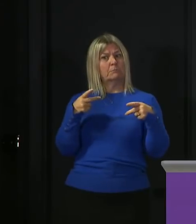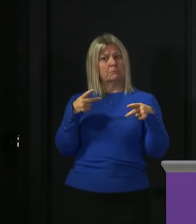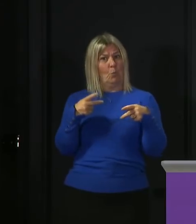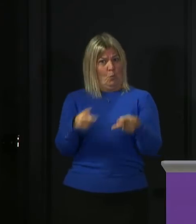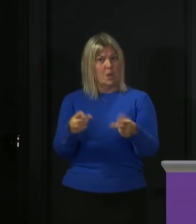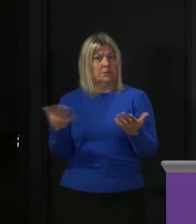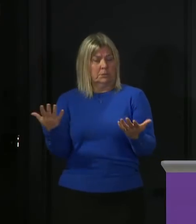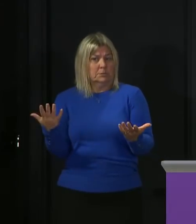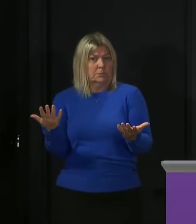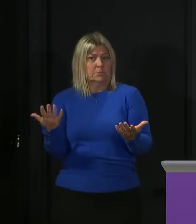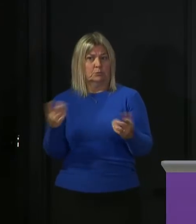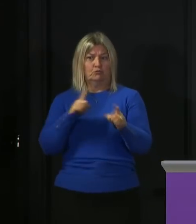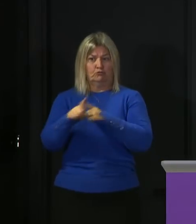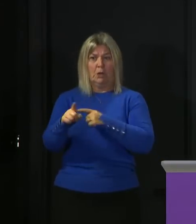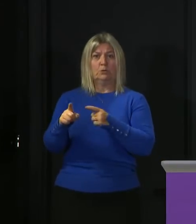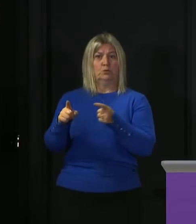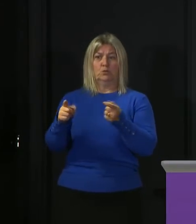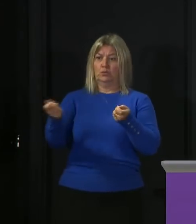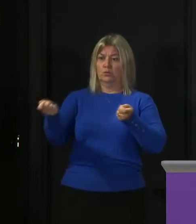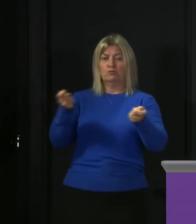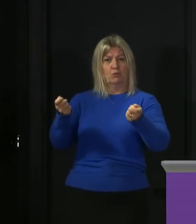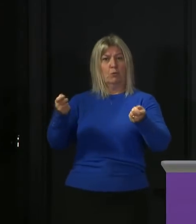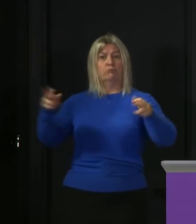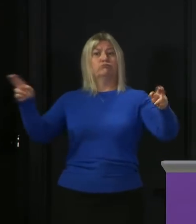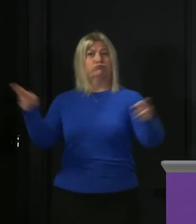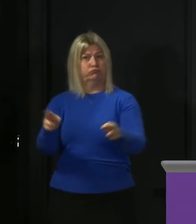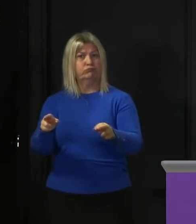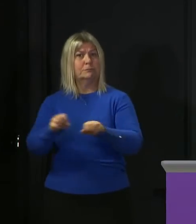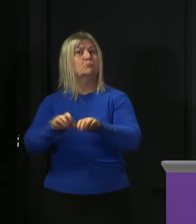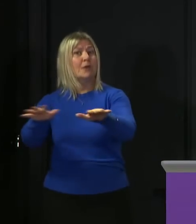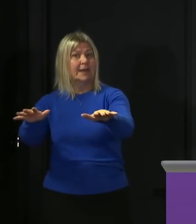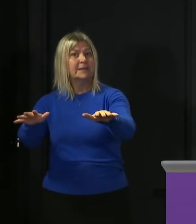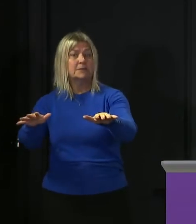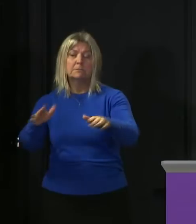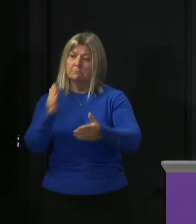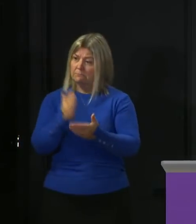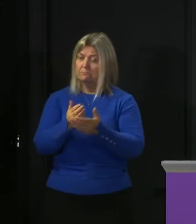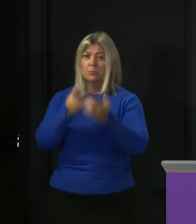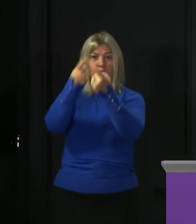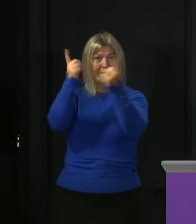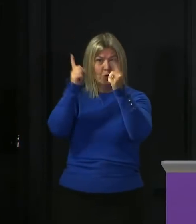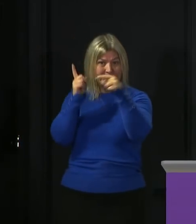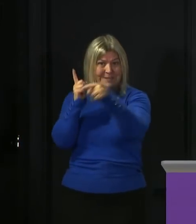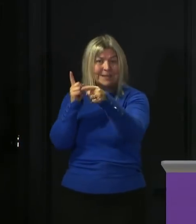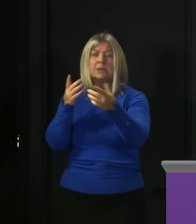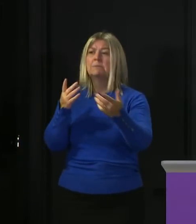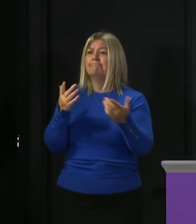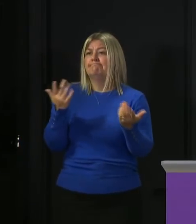to break transmission chain. And that is true in university clusters, but it will be true in